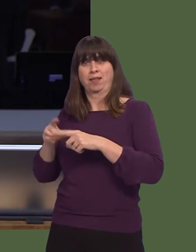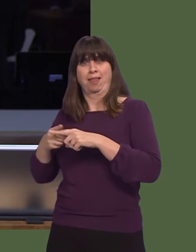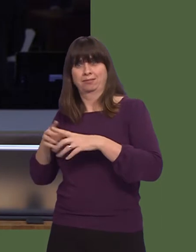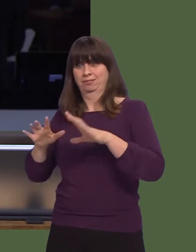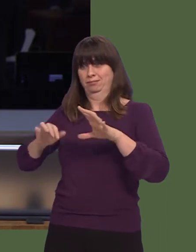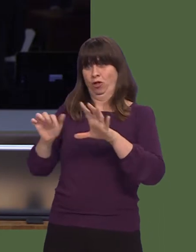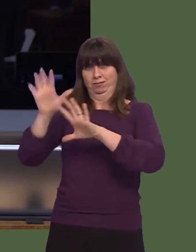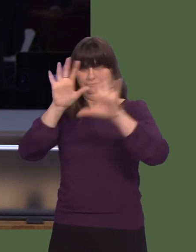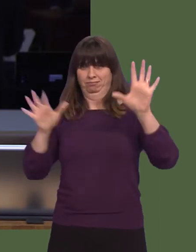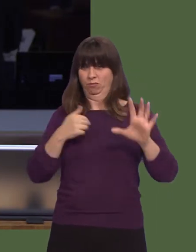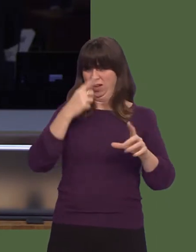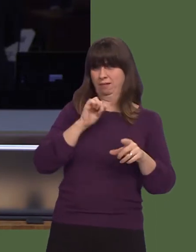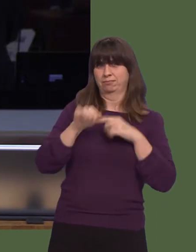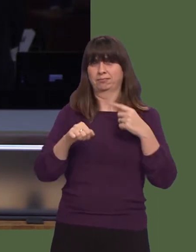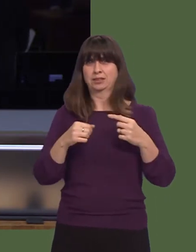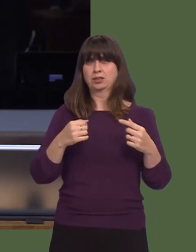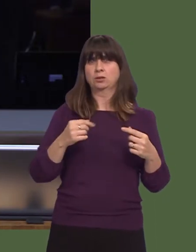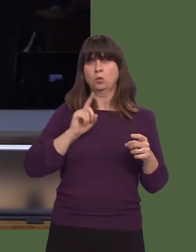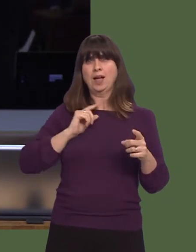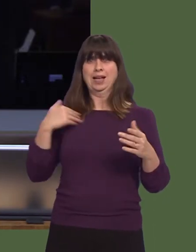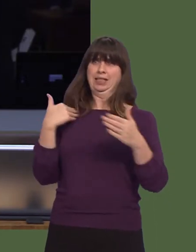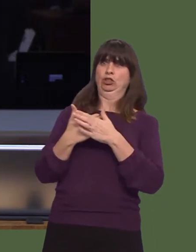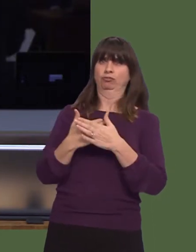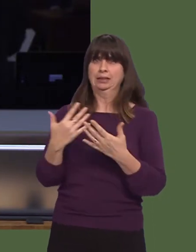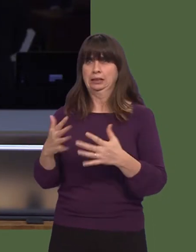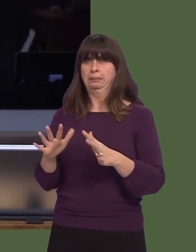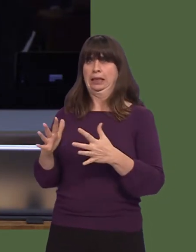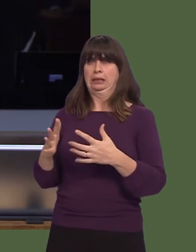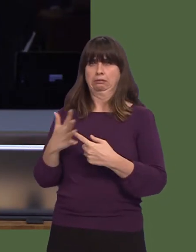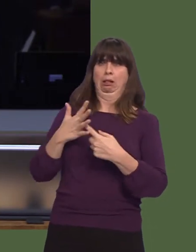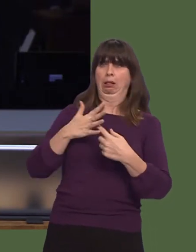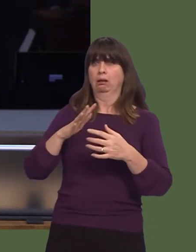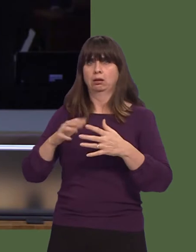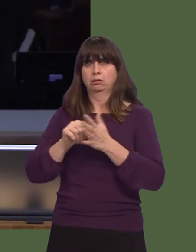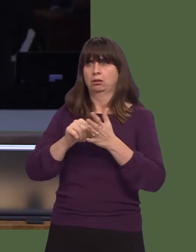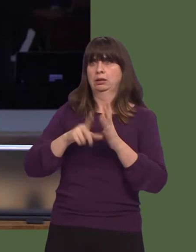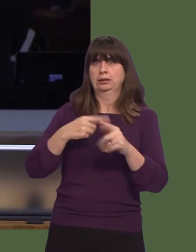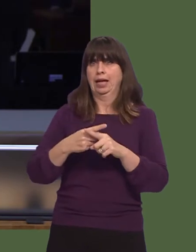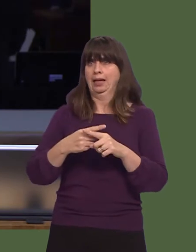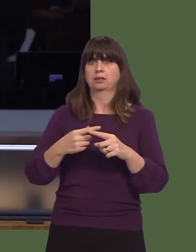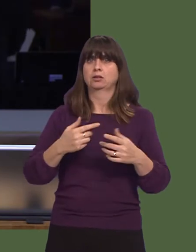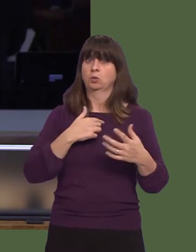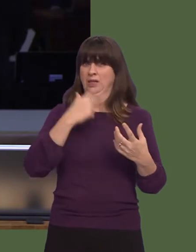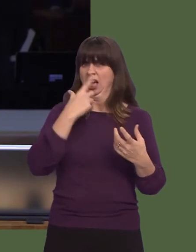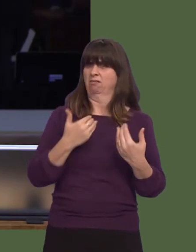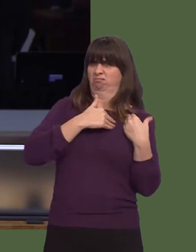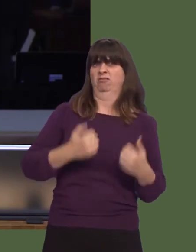to fight against. What I am interested in here are the inconsistencies